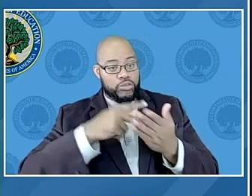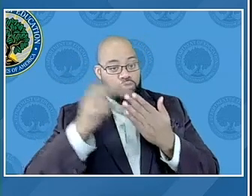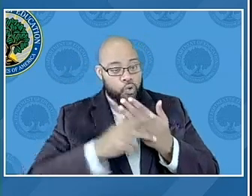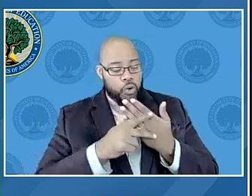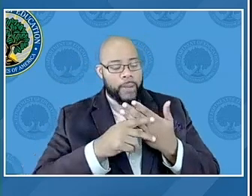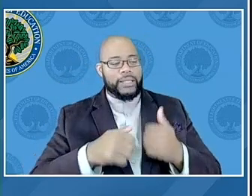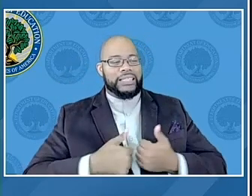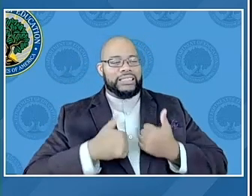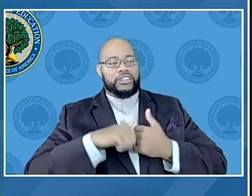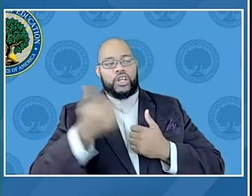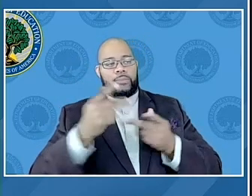looking to amend those today.